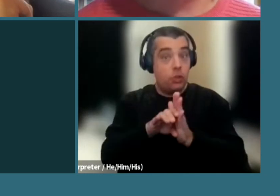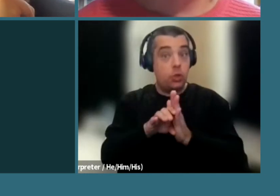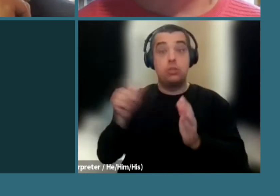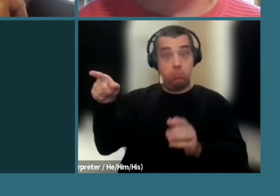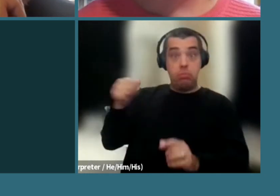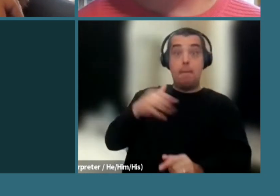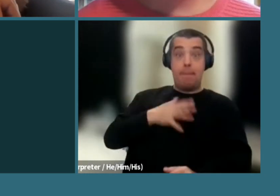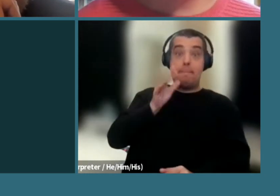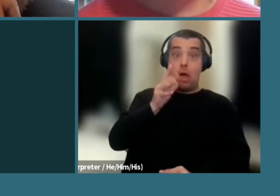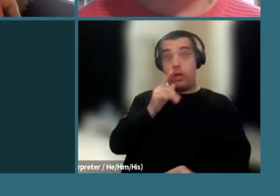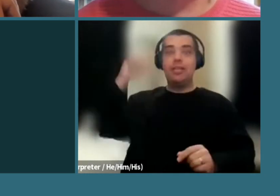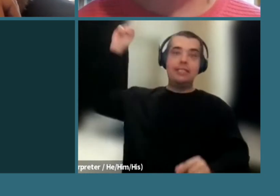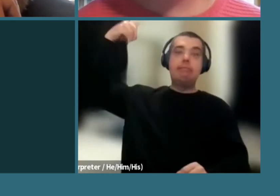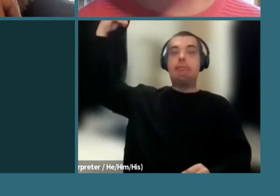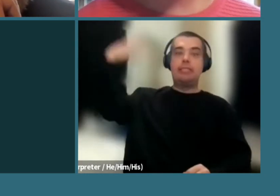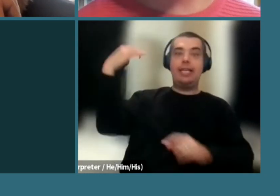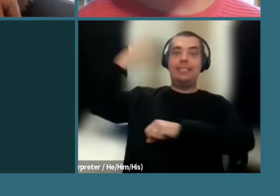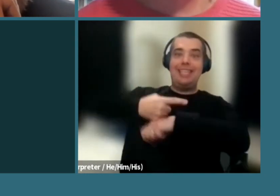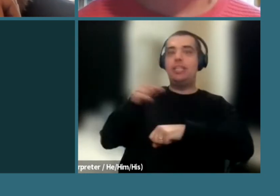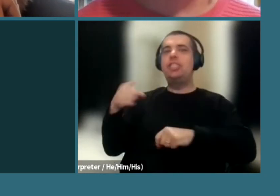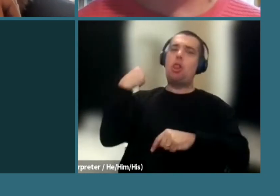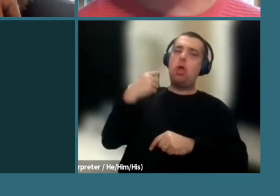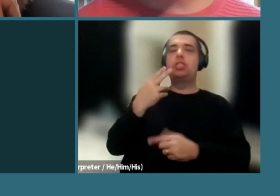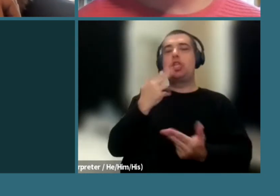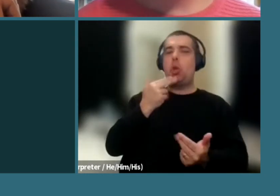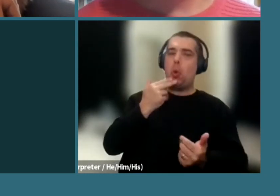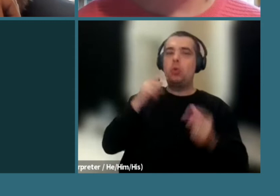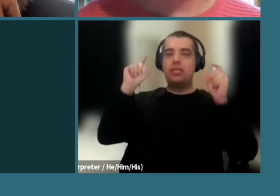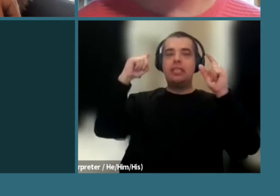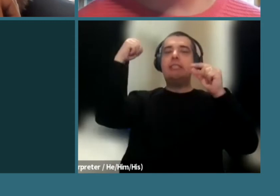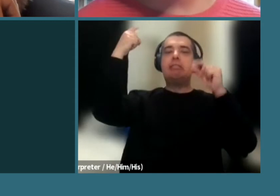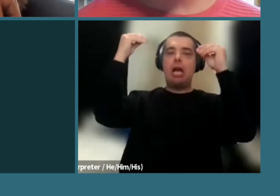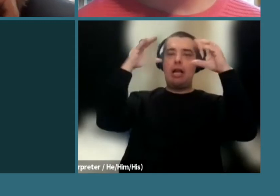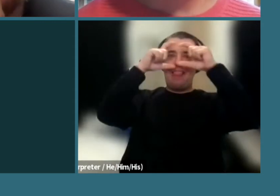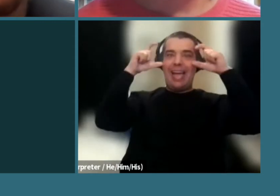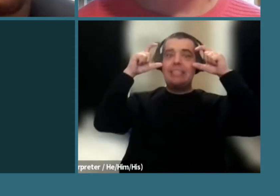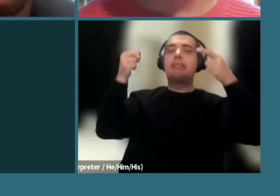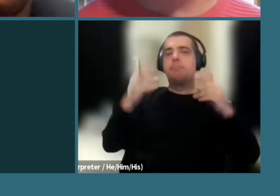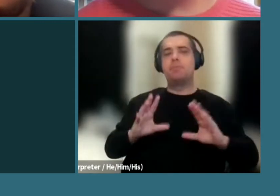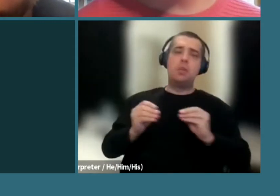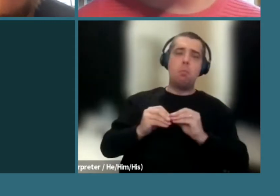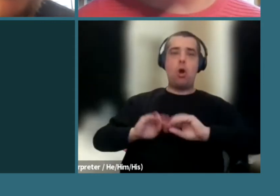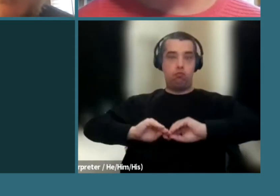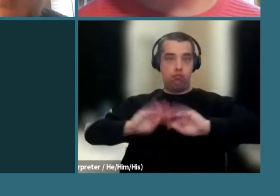it's a sunny day, and, you know, she's looking cute and having sunglasses, and there's just a lot more rich visual details to describe.